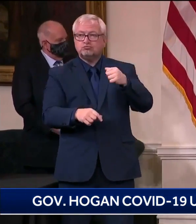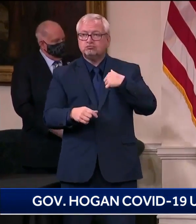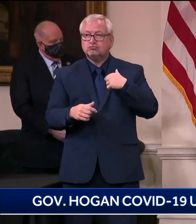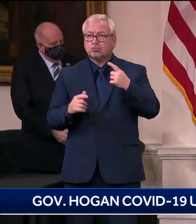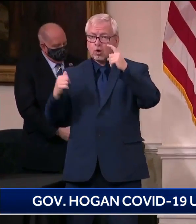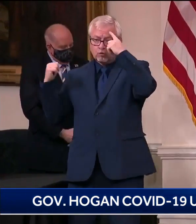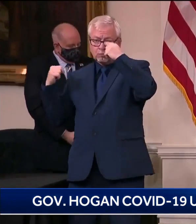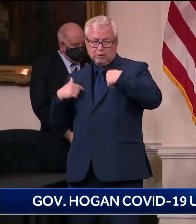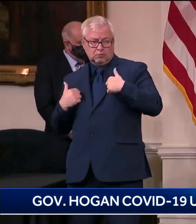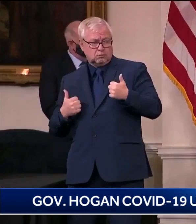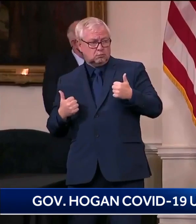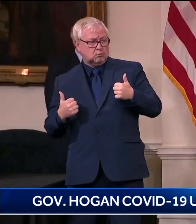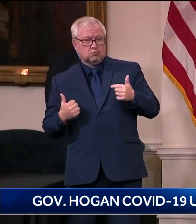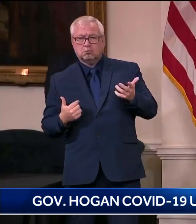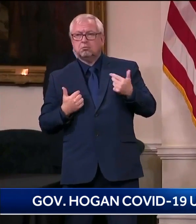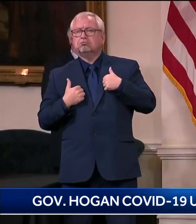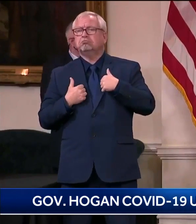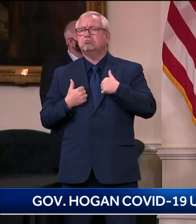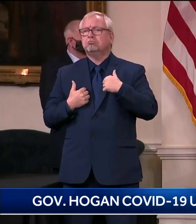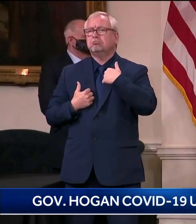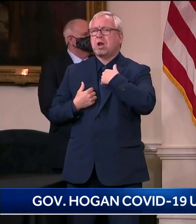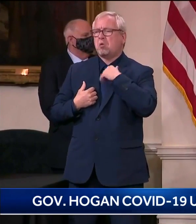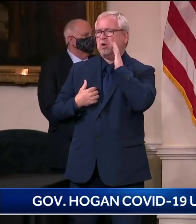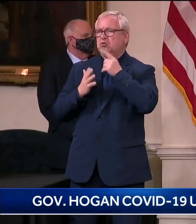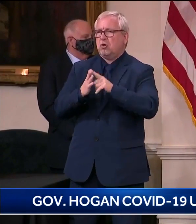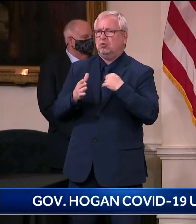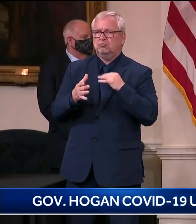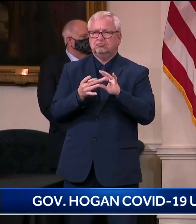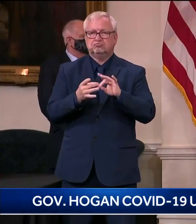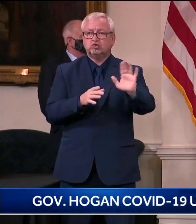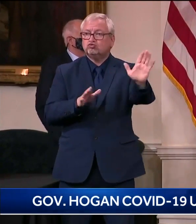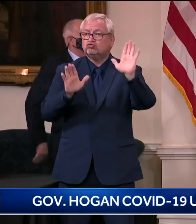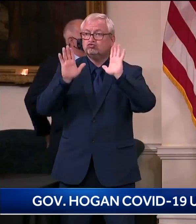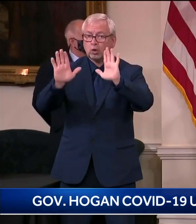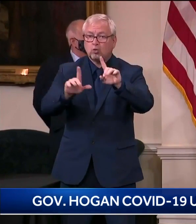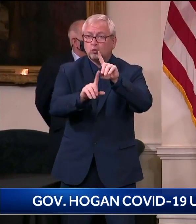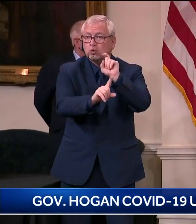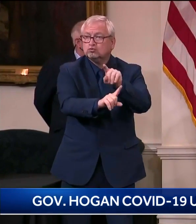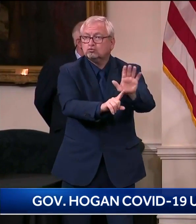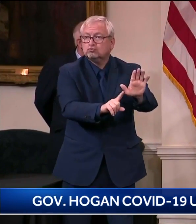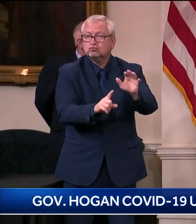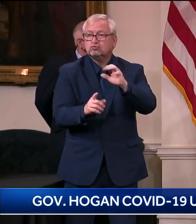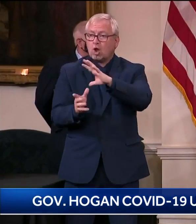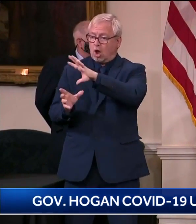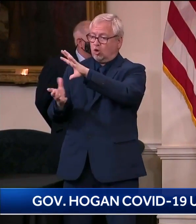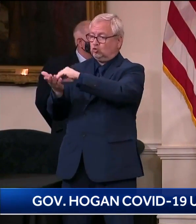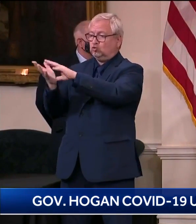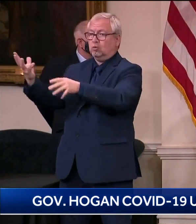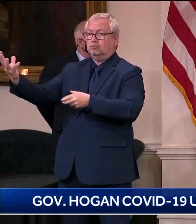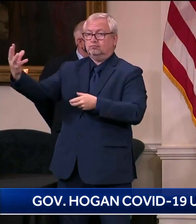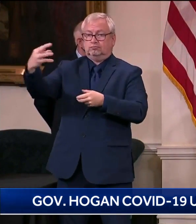THIS IS NOT JUST A QUESTION FOR ME BUT THE GOVERNOR. I WILL AT LEAST START.